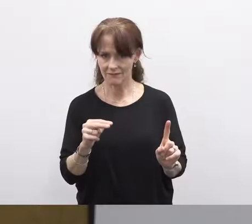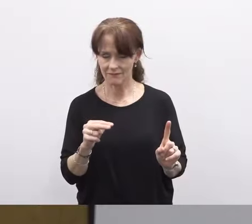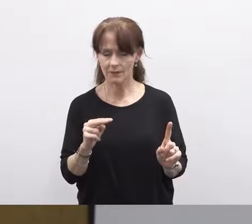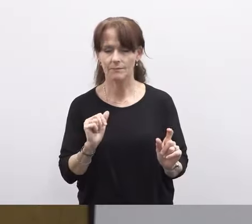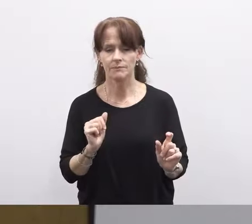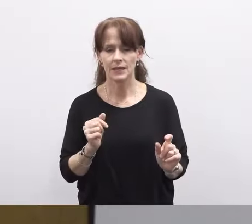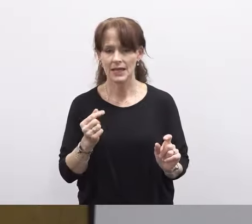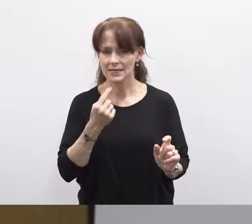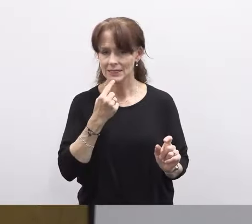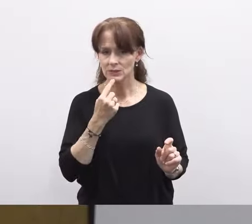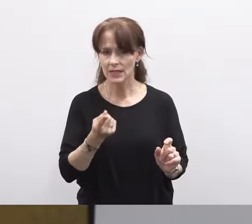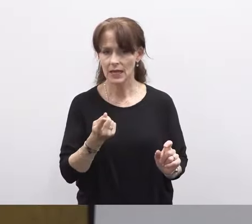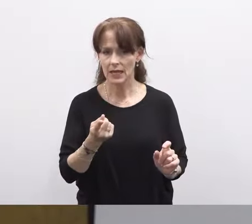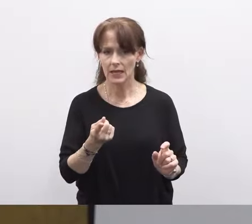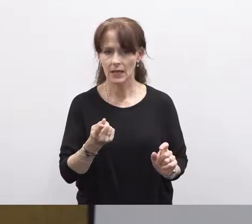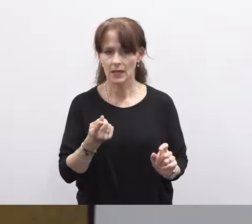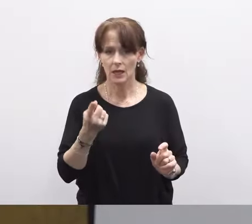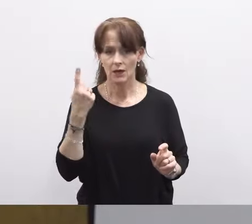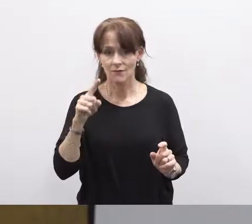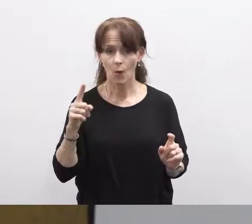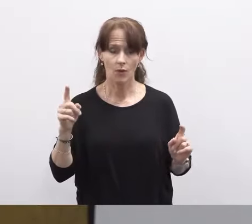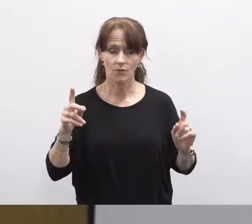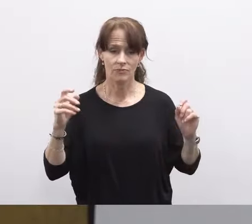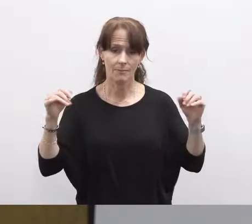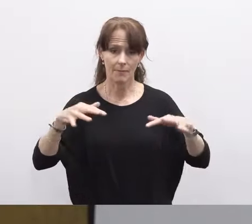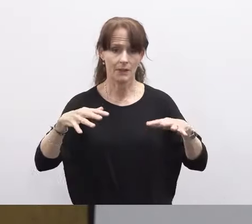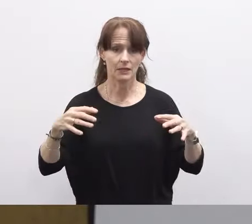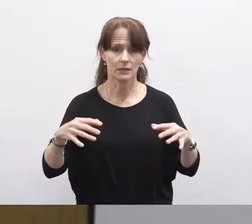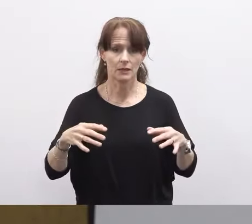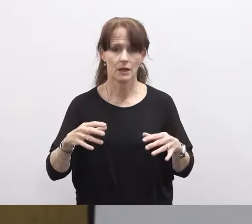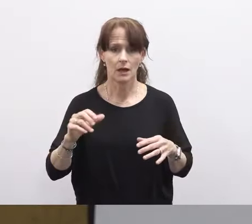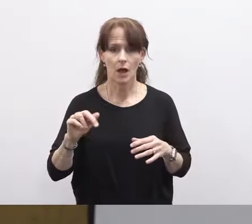can you tell us, for the public, where these audits are available?